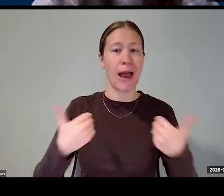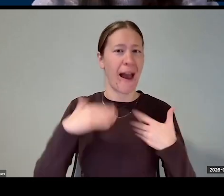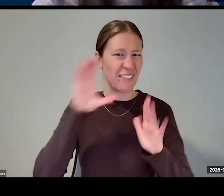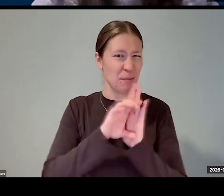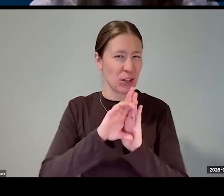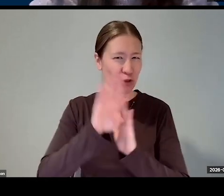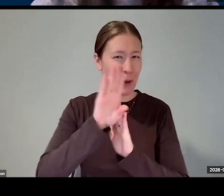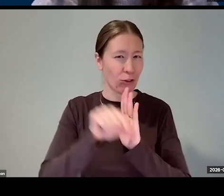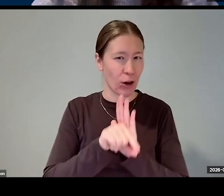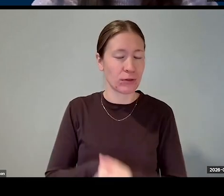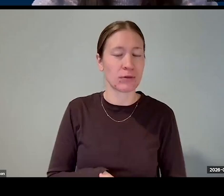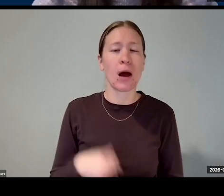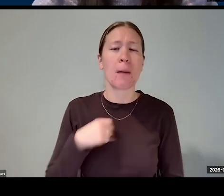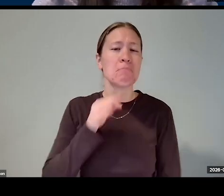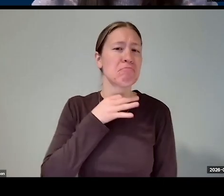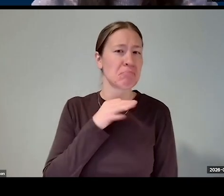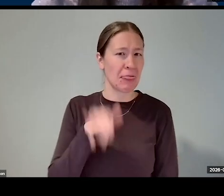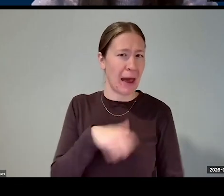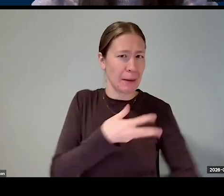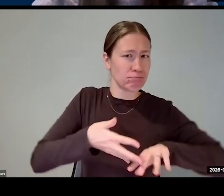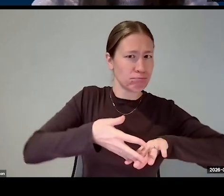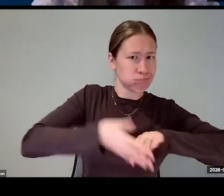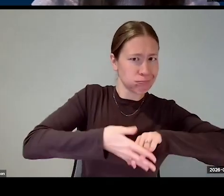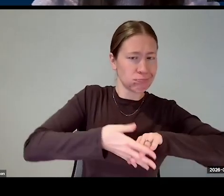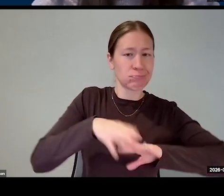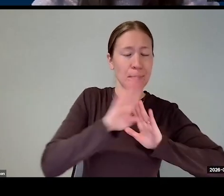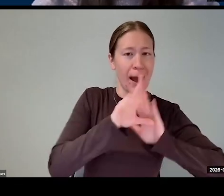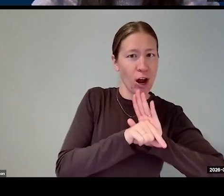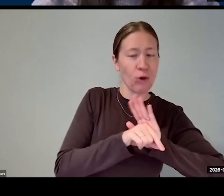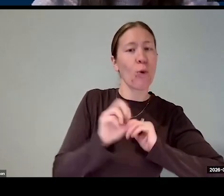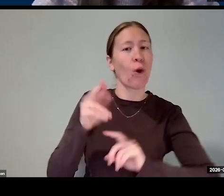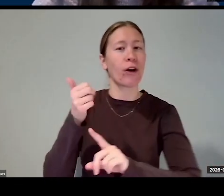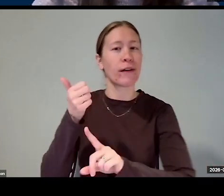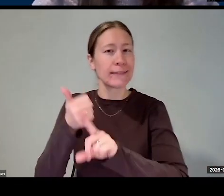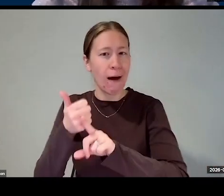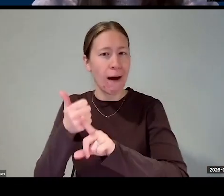is this image part of the slide background layer? So is it a decorative element